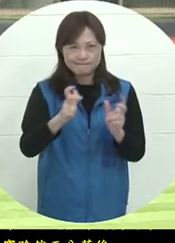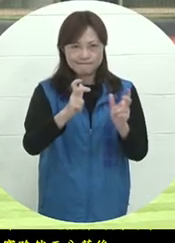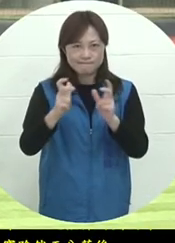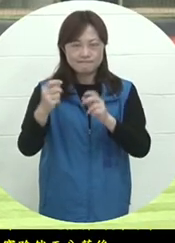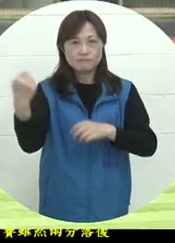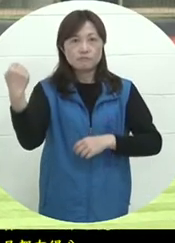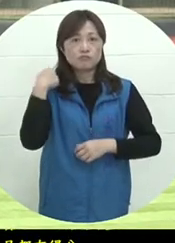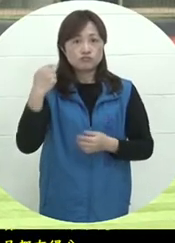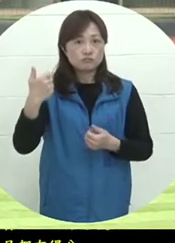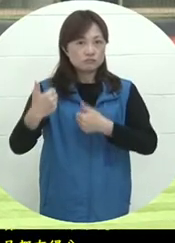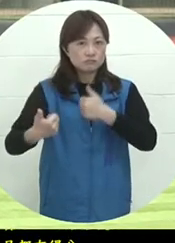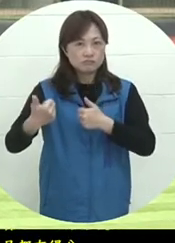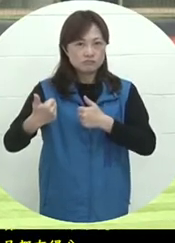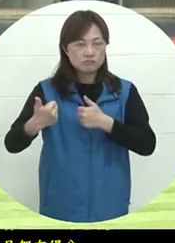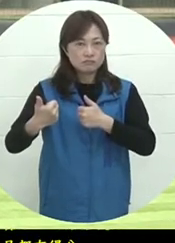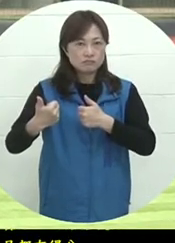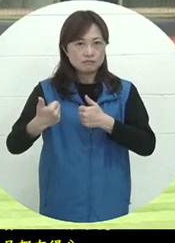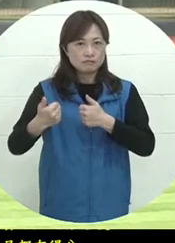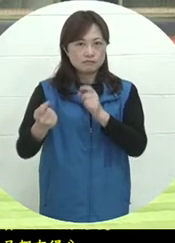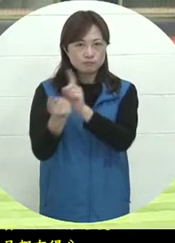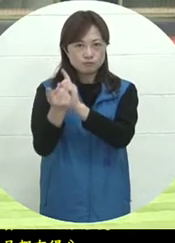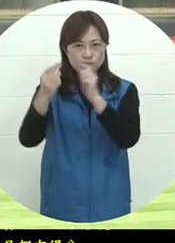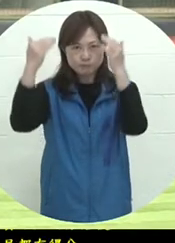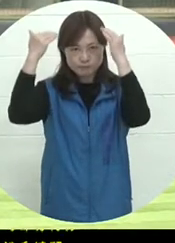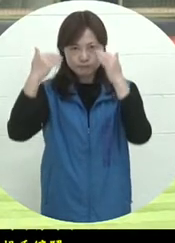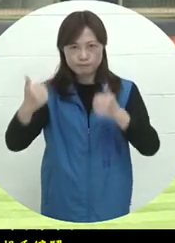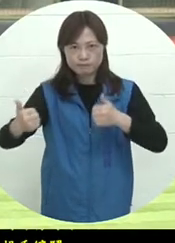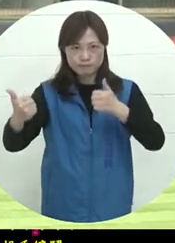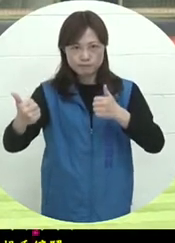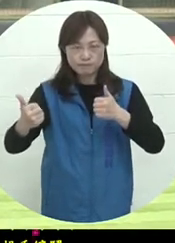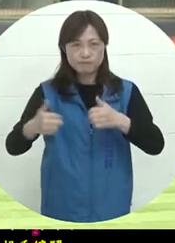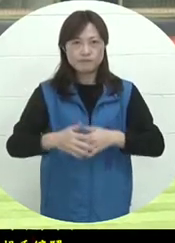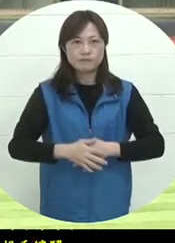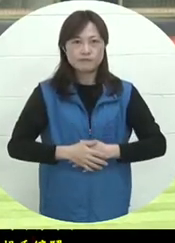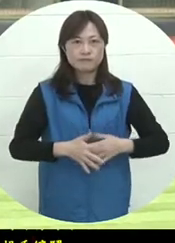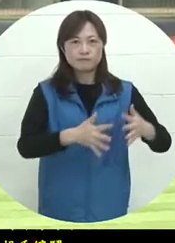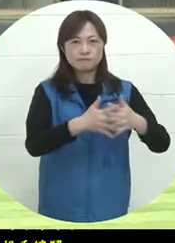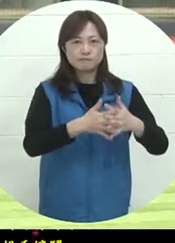were seen in their game against South Korea yesterday.